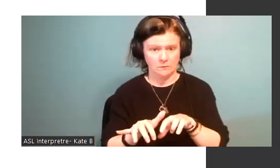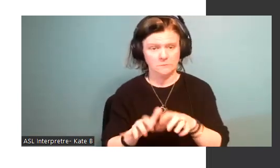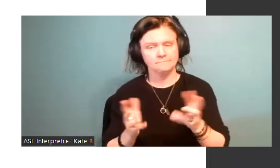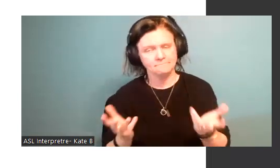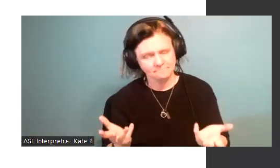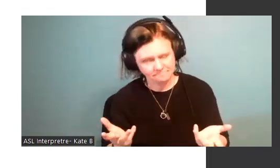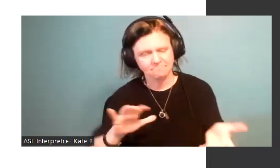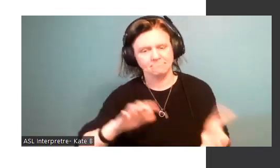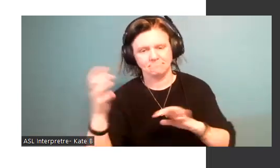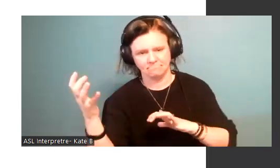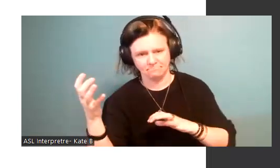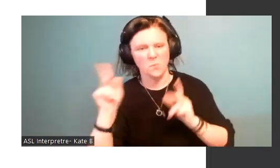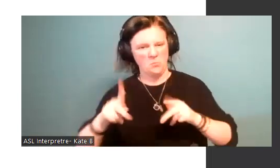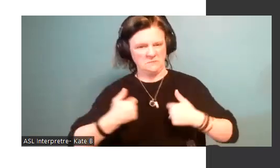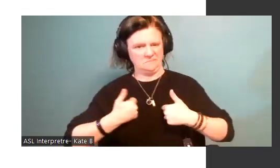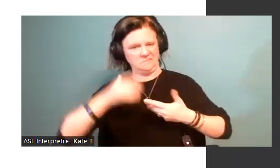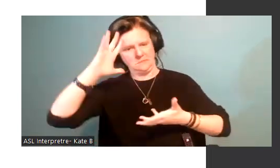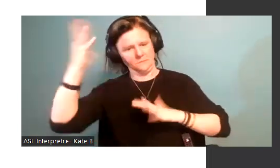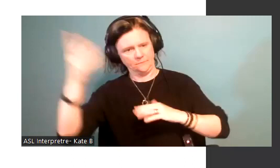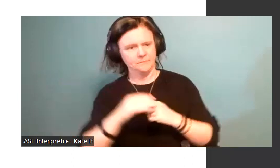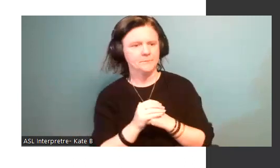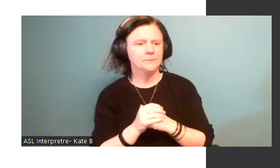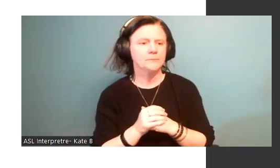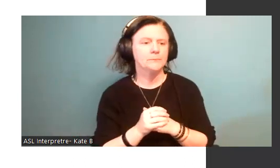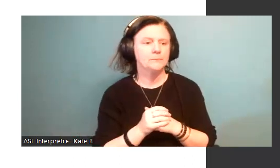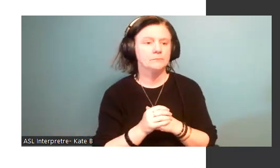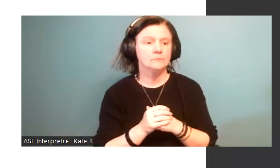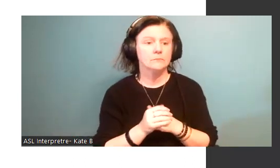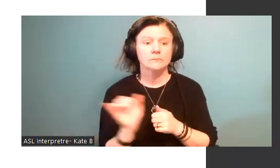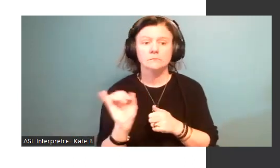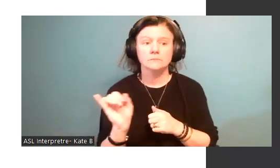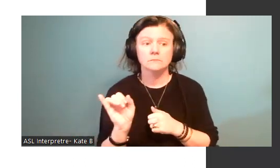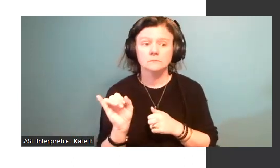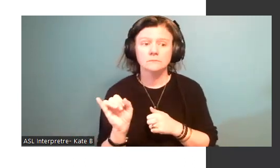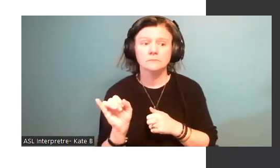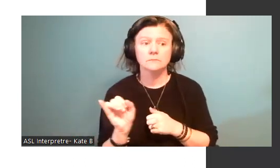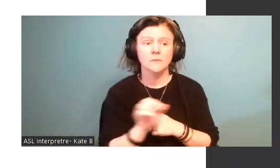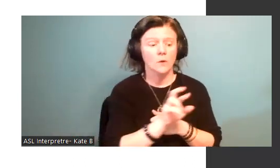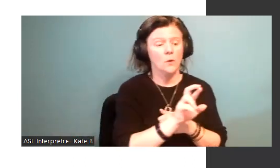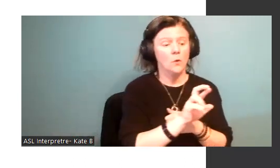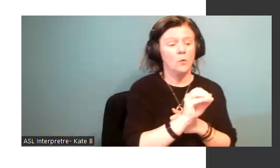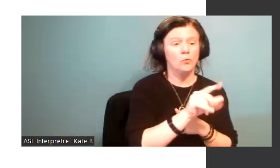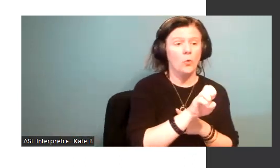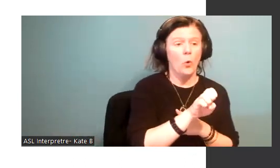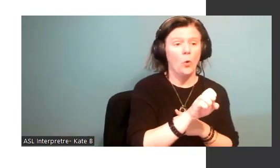of text that you use ARIA and you expect to hit enter on it and for it to do something. If you